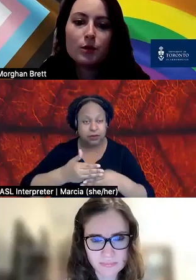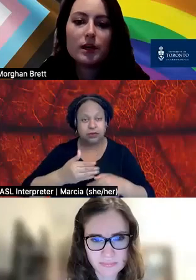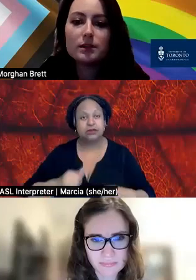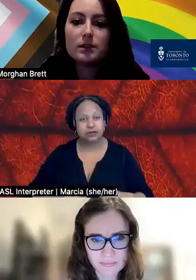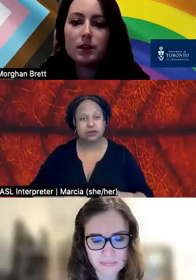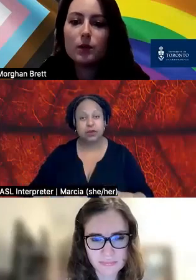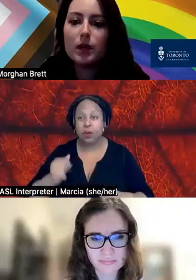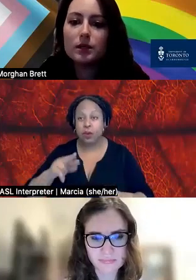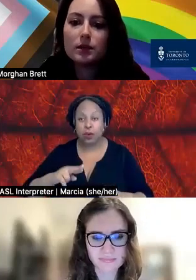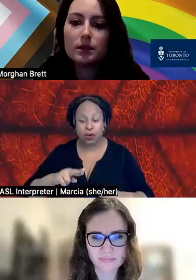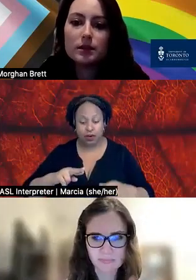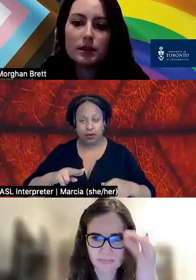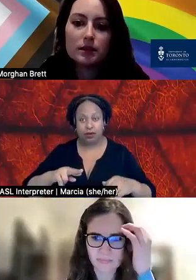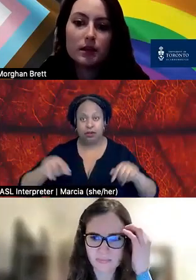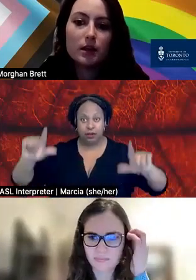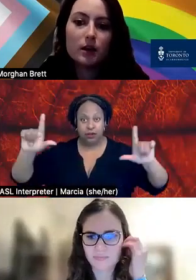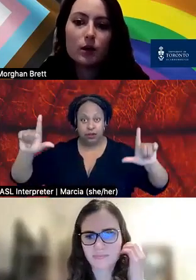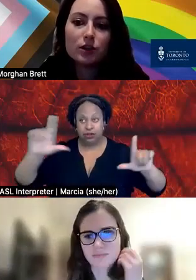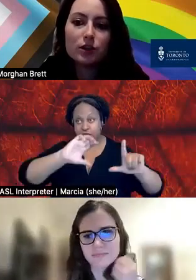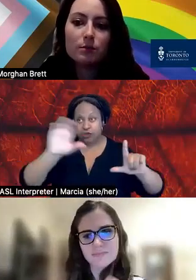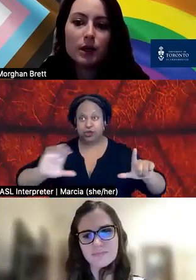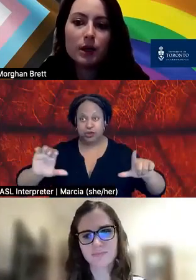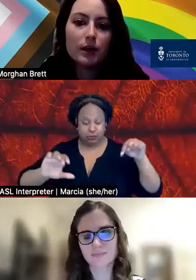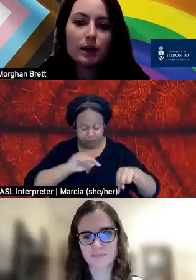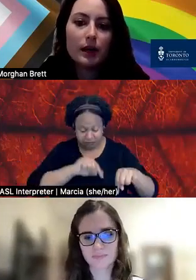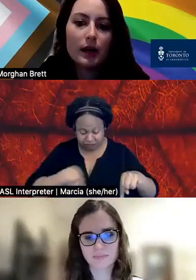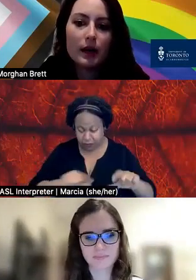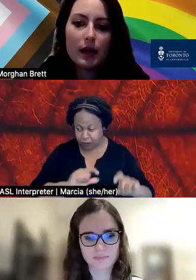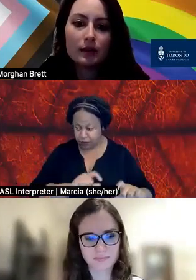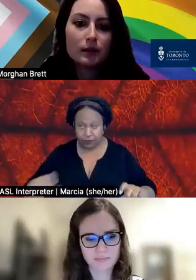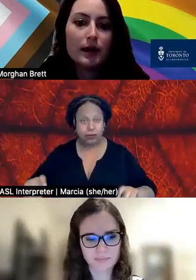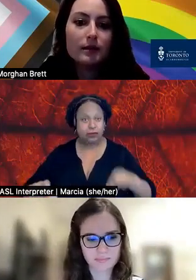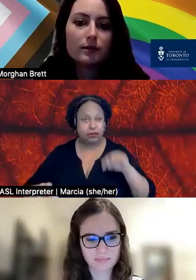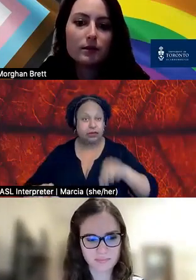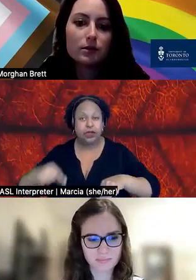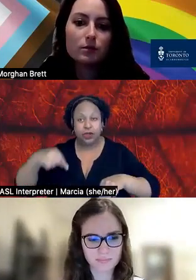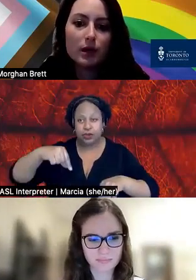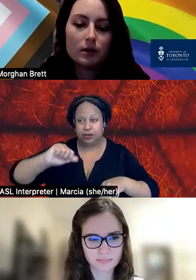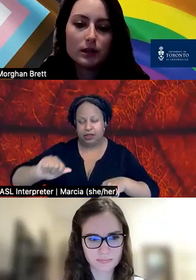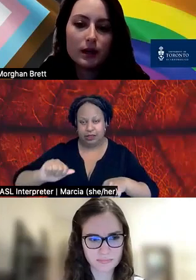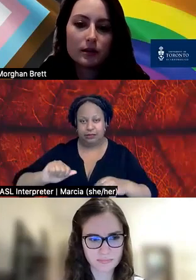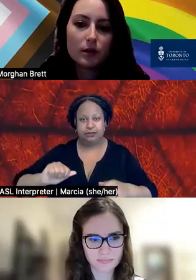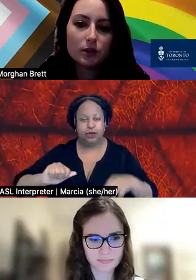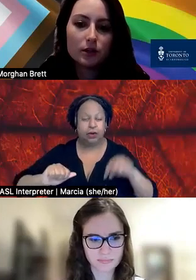We respectfully request that you wait until the designated question period at the end of the student panels to ask questions.